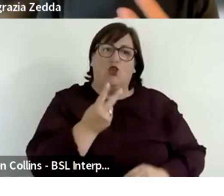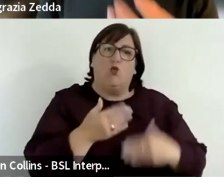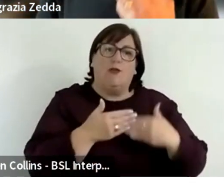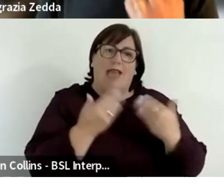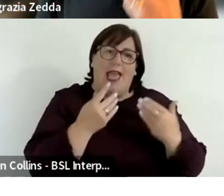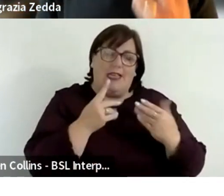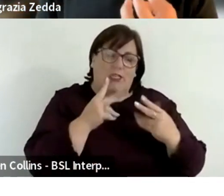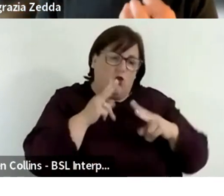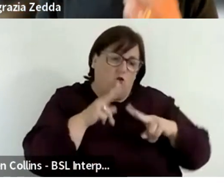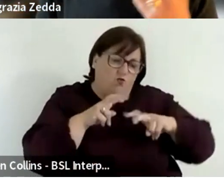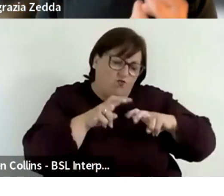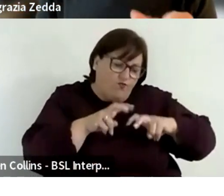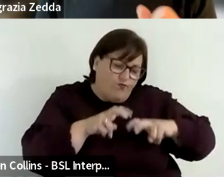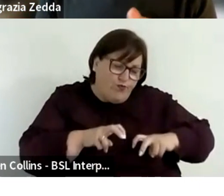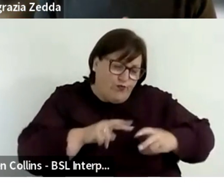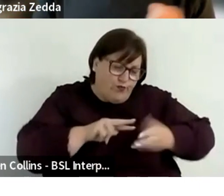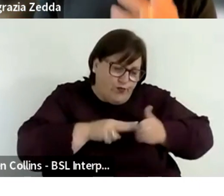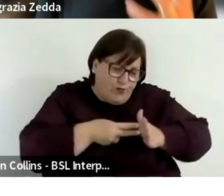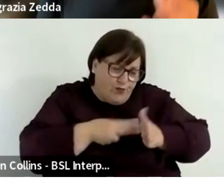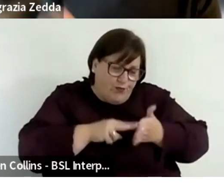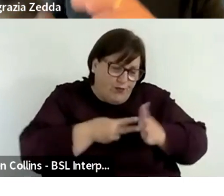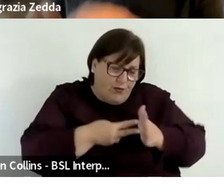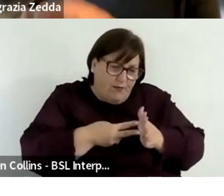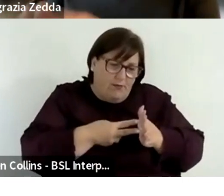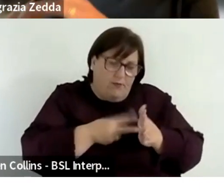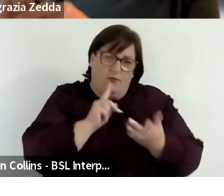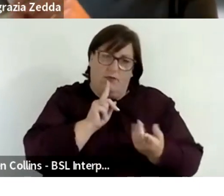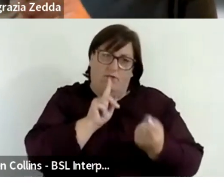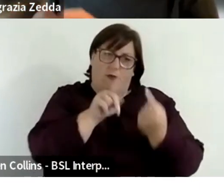Really interesting task, that people cannot simply Google.